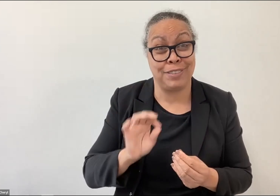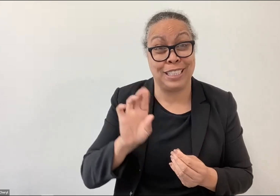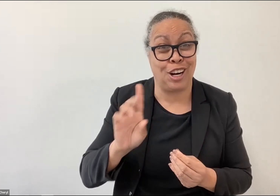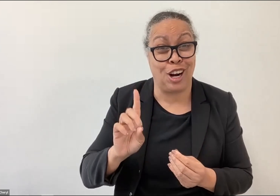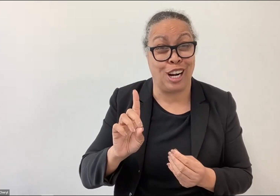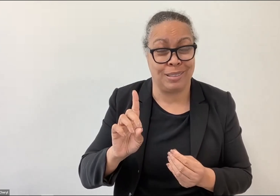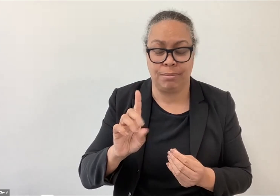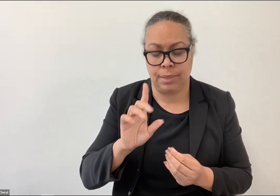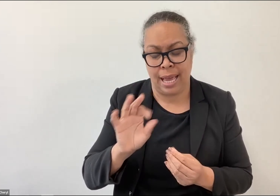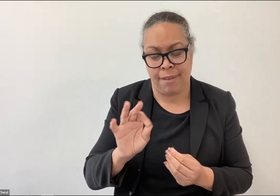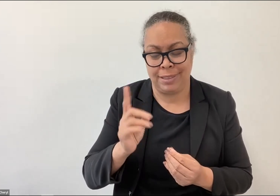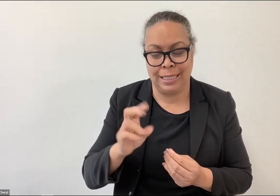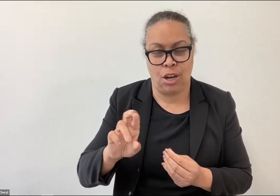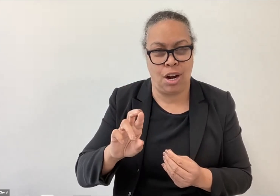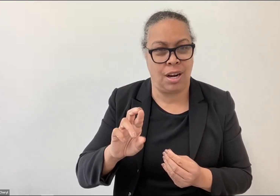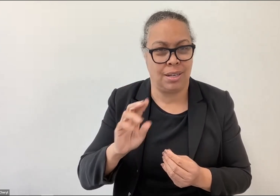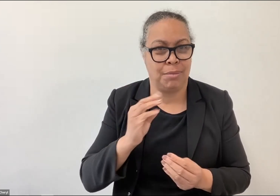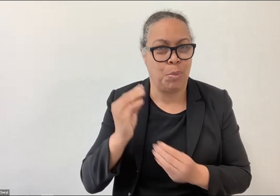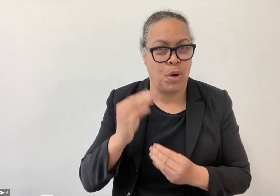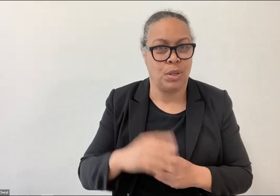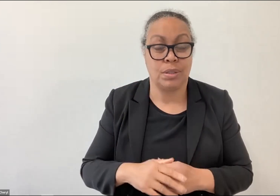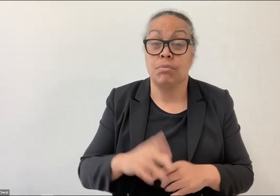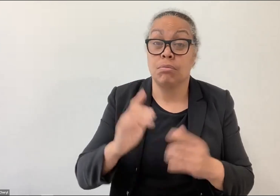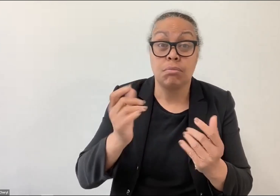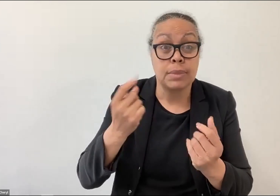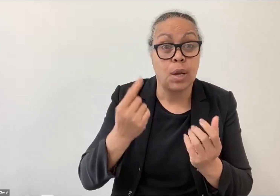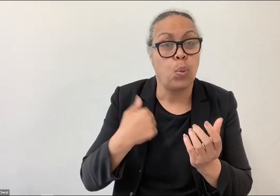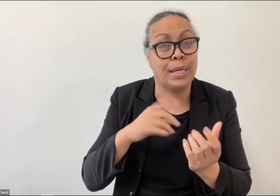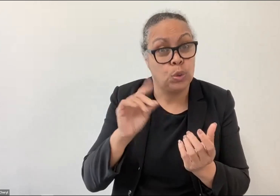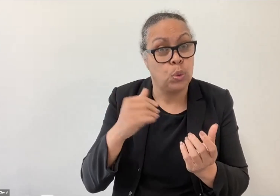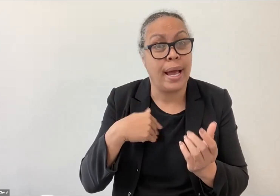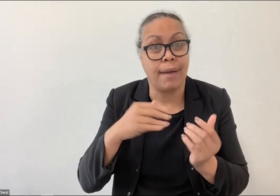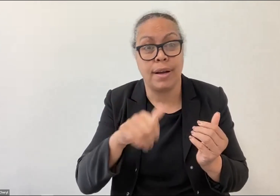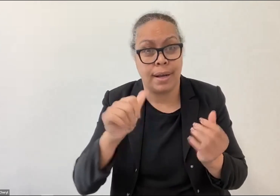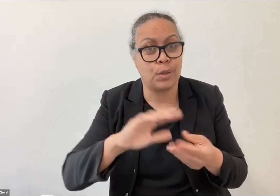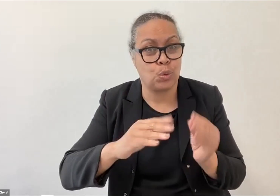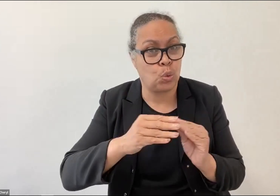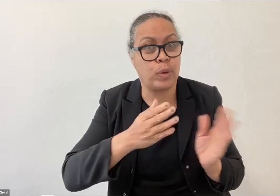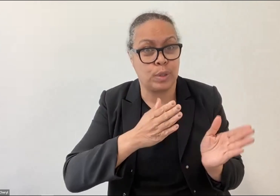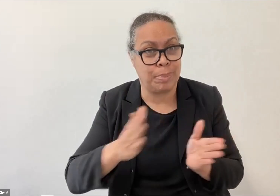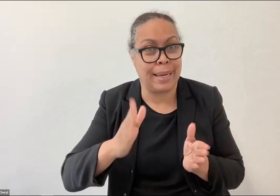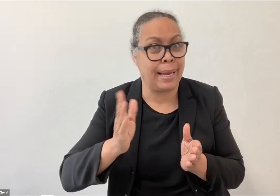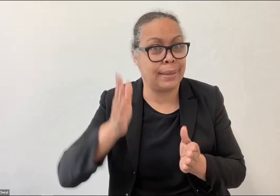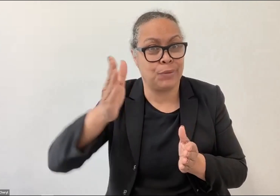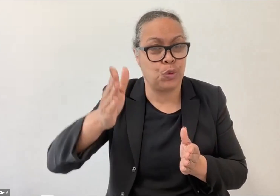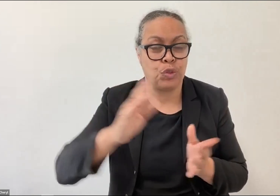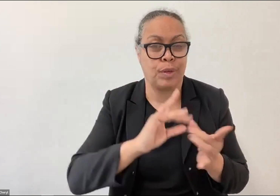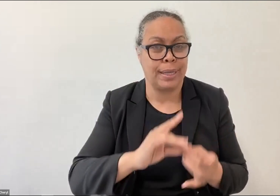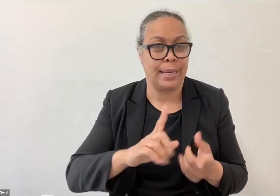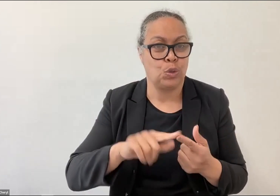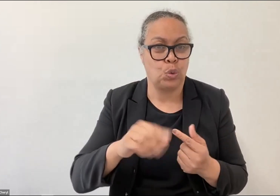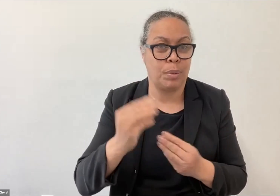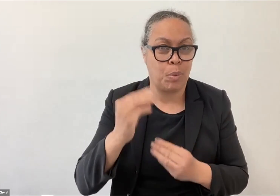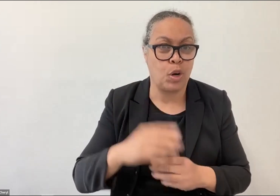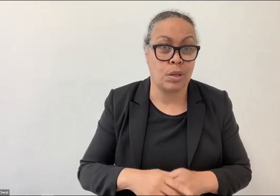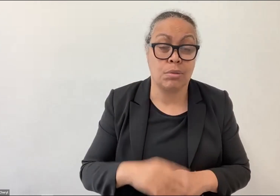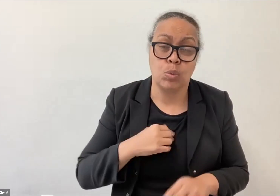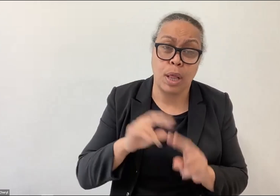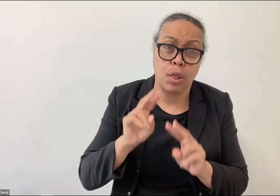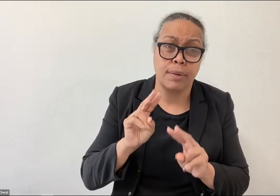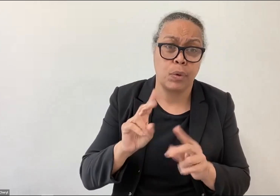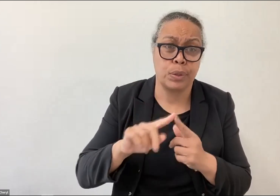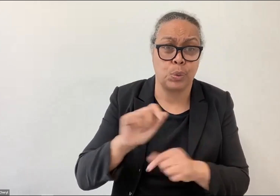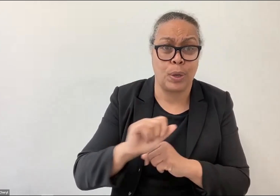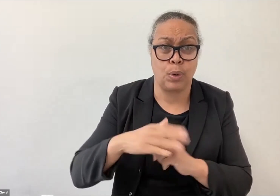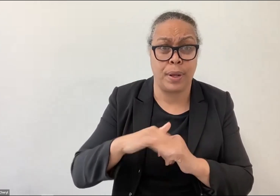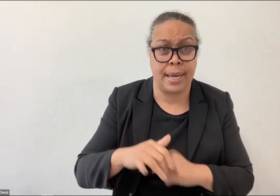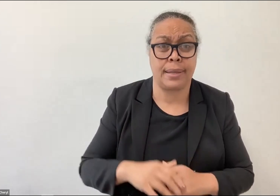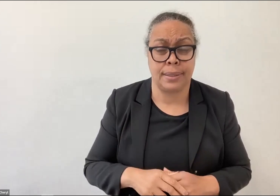Now, mind you, we do have in our site many other narratives related to the memorial that we are looking forward to working on.